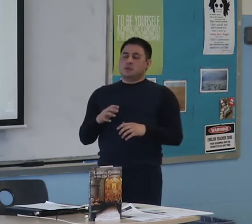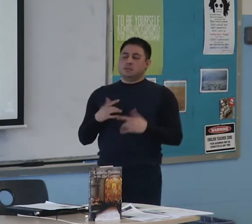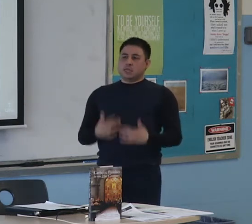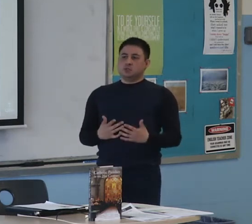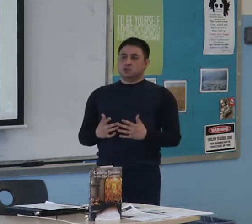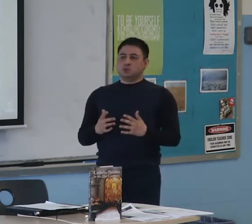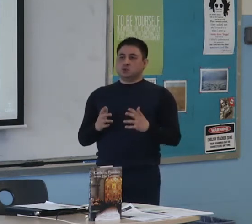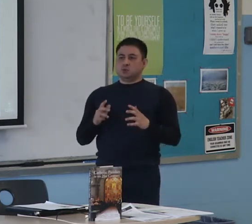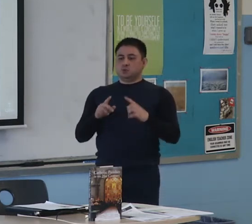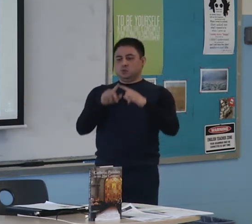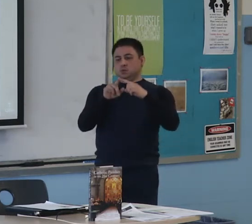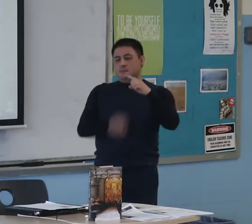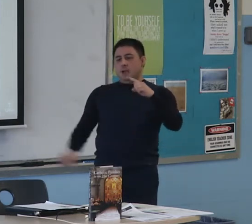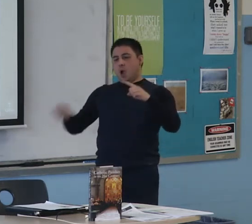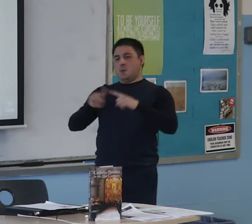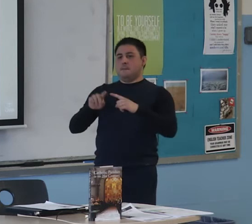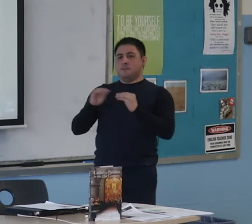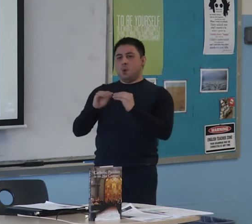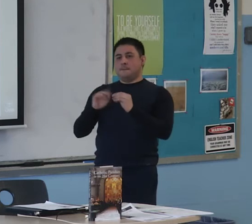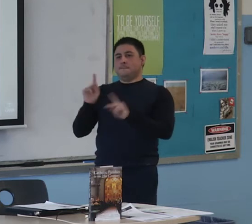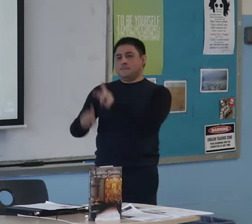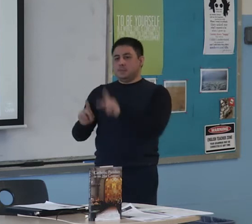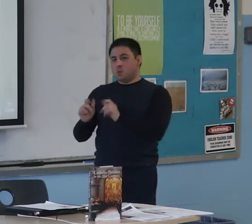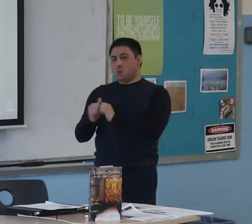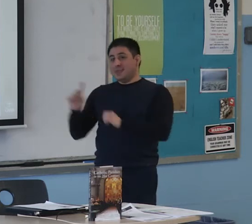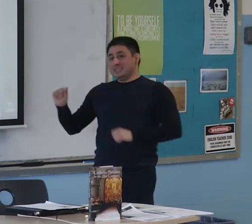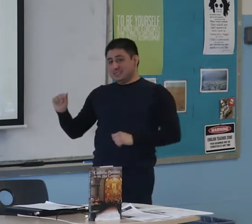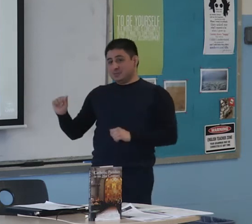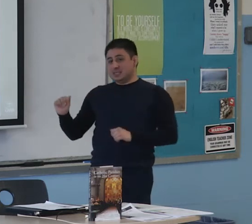move the circle around to more people with disabilities in leadership roles,